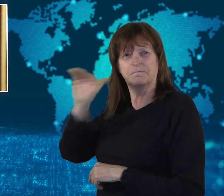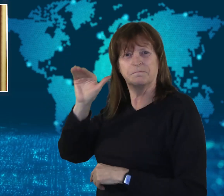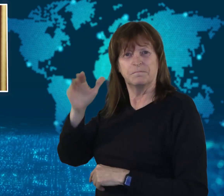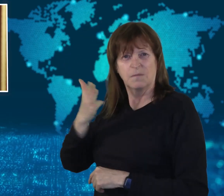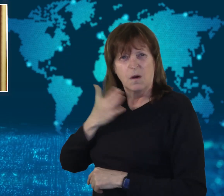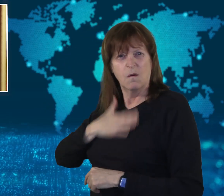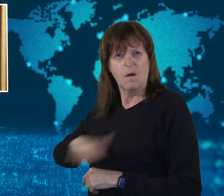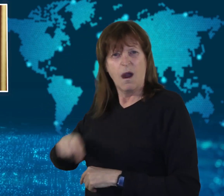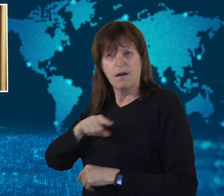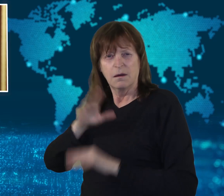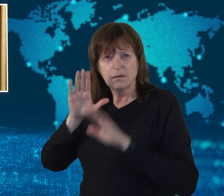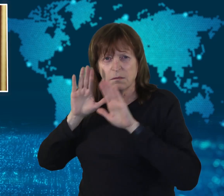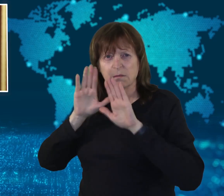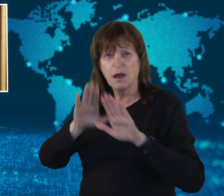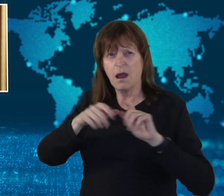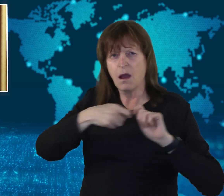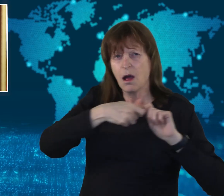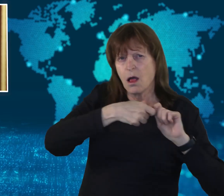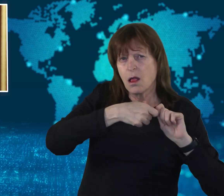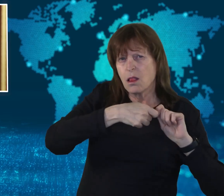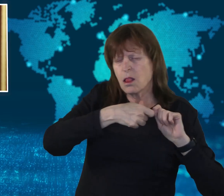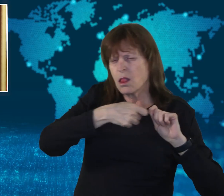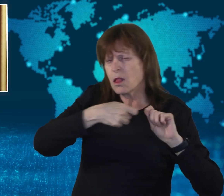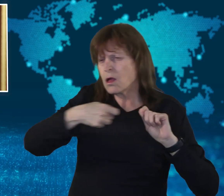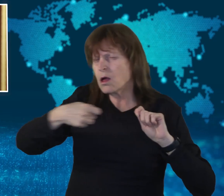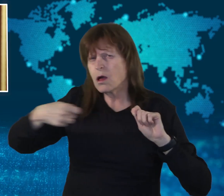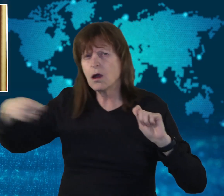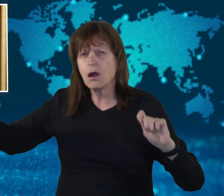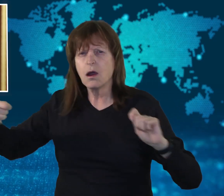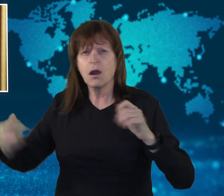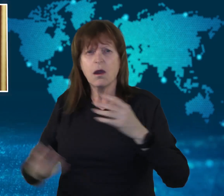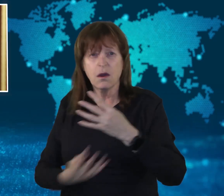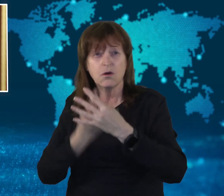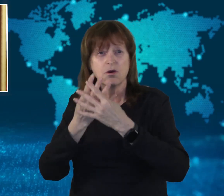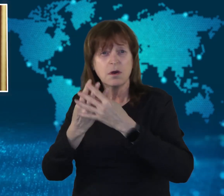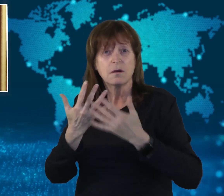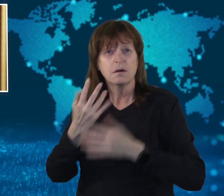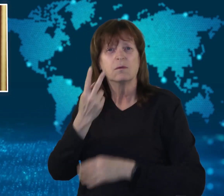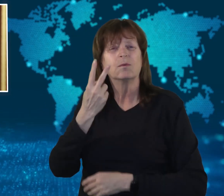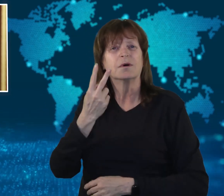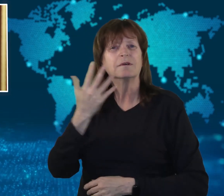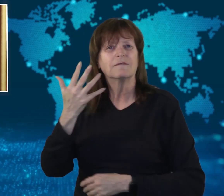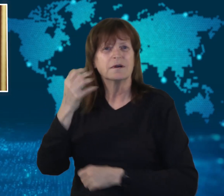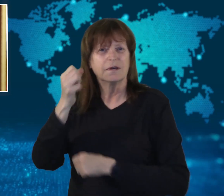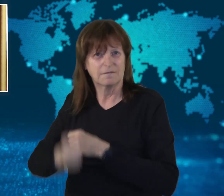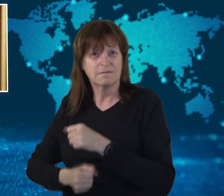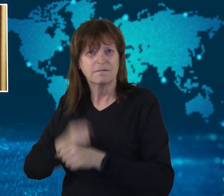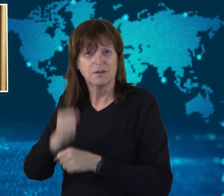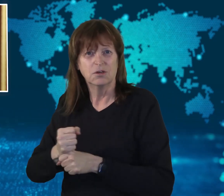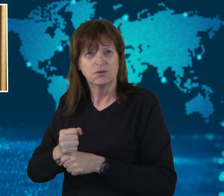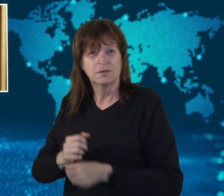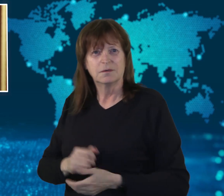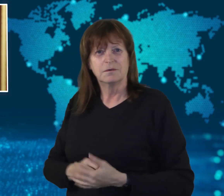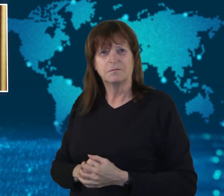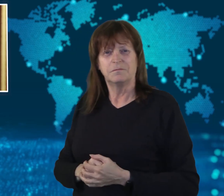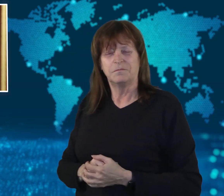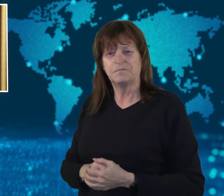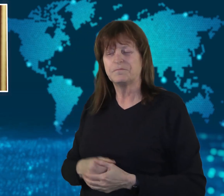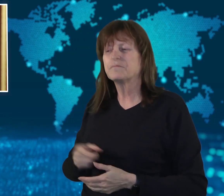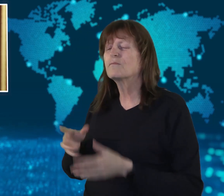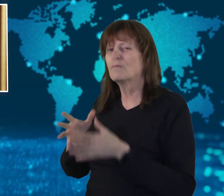He was told he would serve his 25 years in